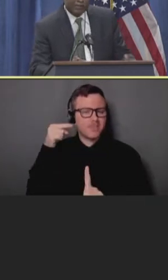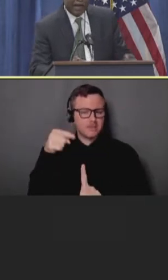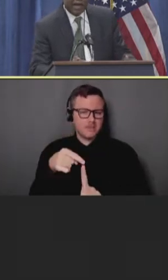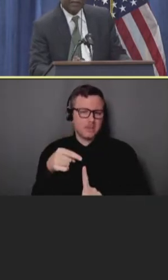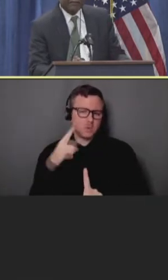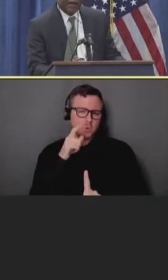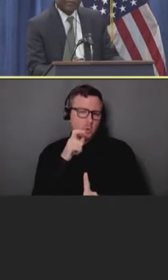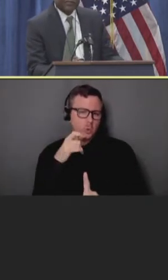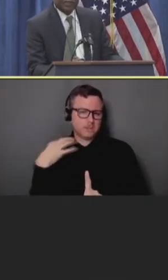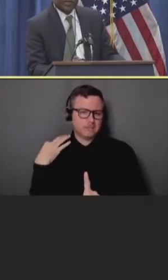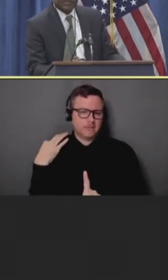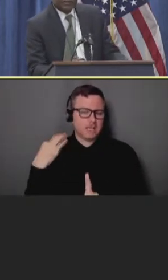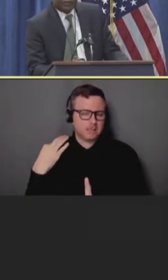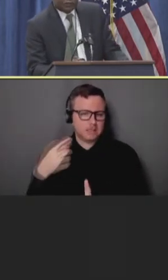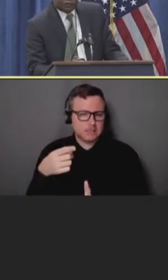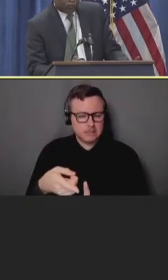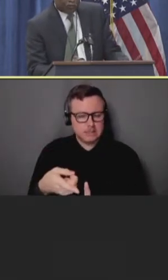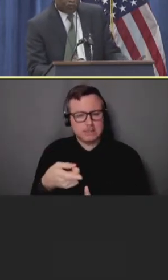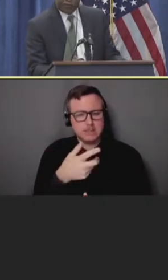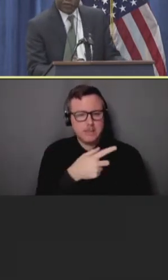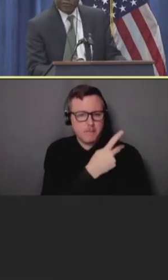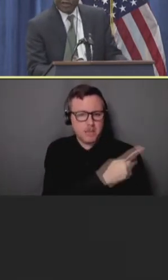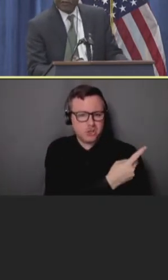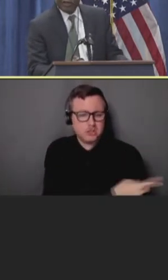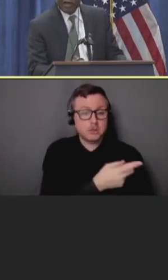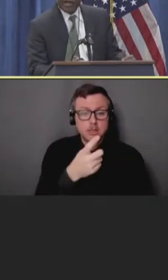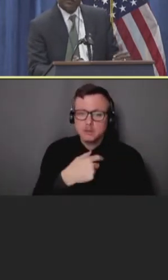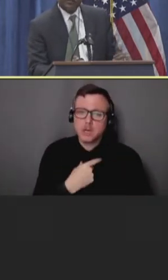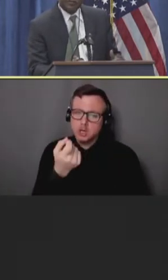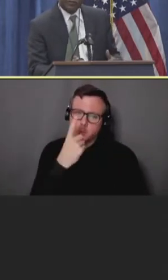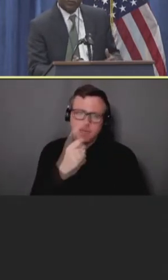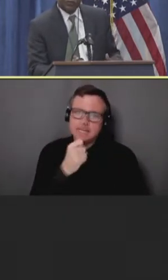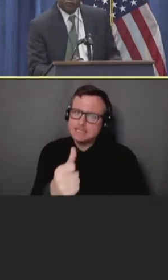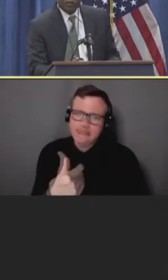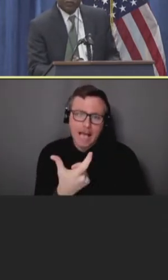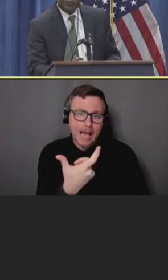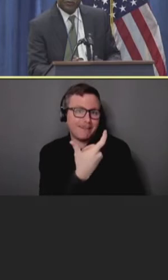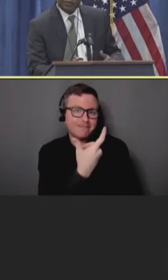not a vaccine. And this is one of the things that we had to adhere to within